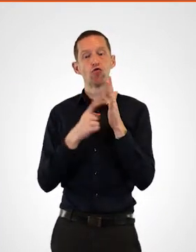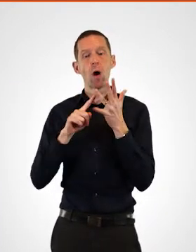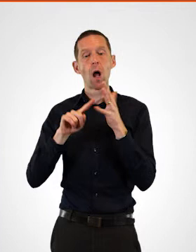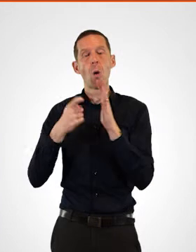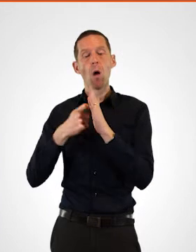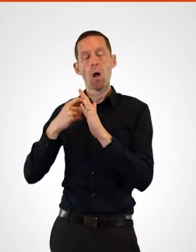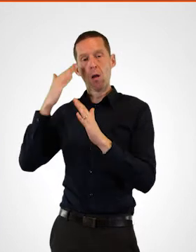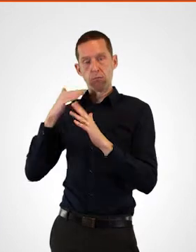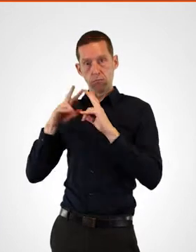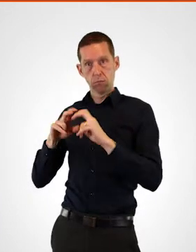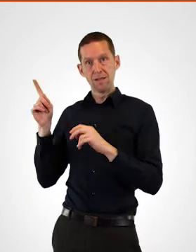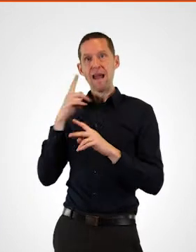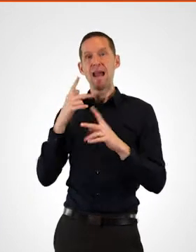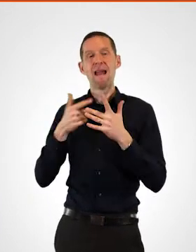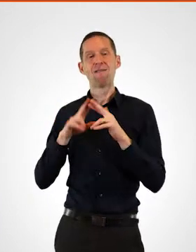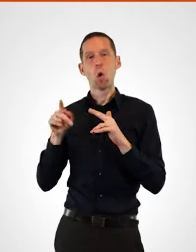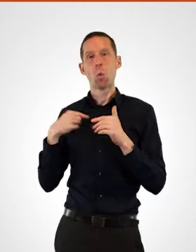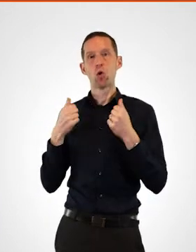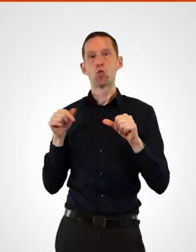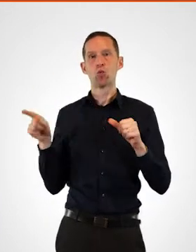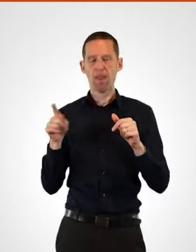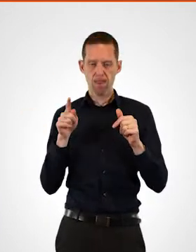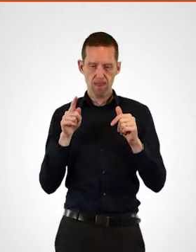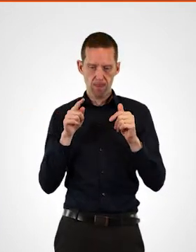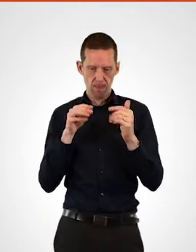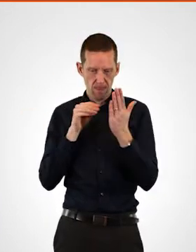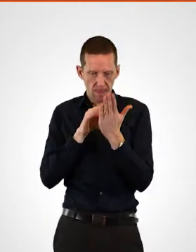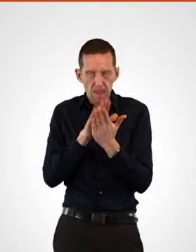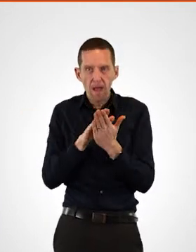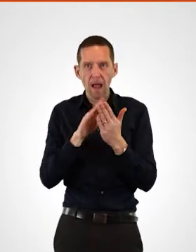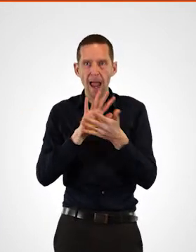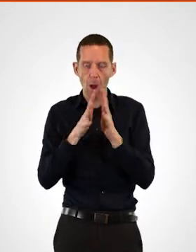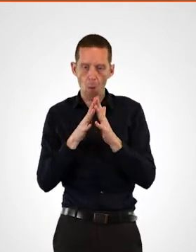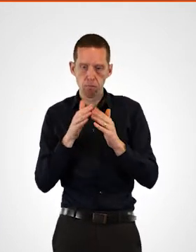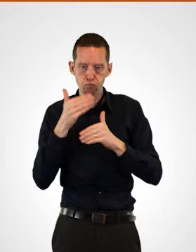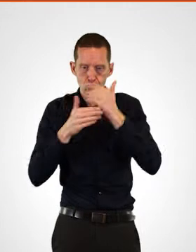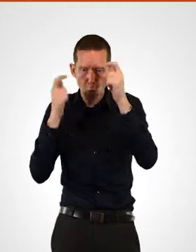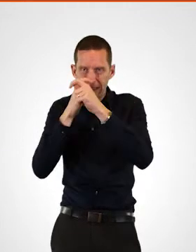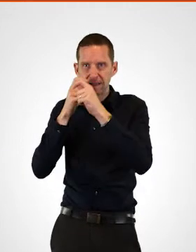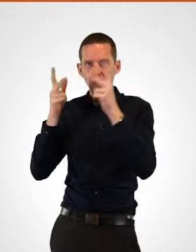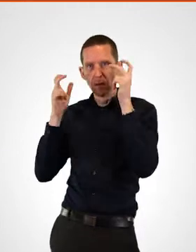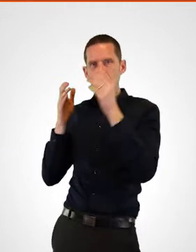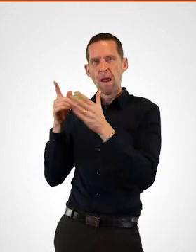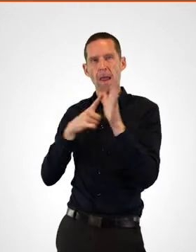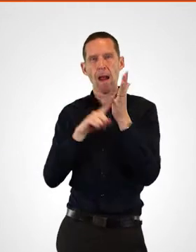if the speech processing algorithms that are used by cochlear implants can be better designed